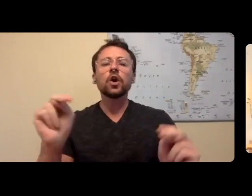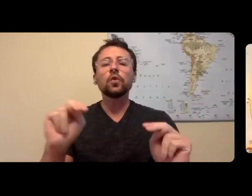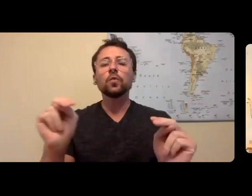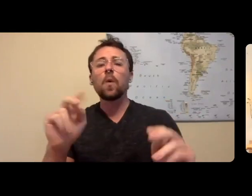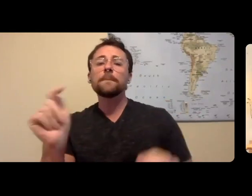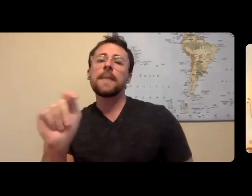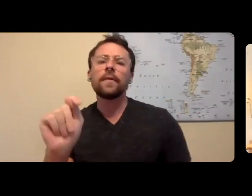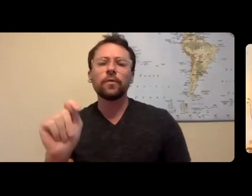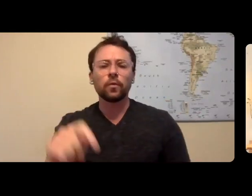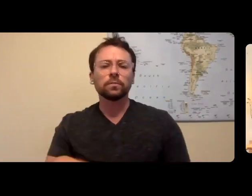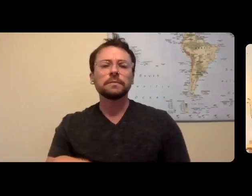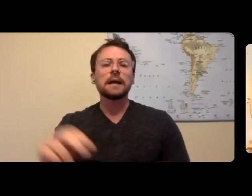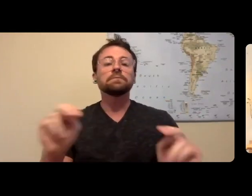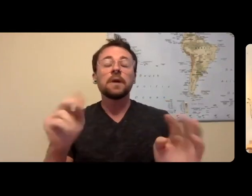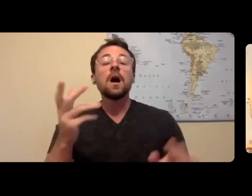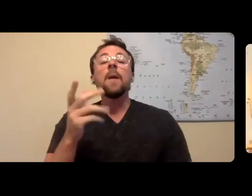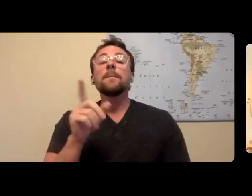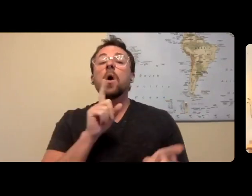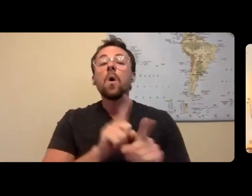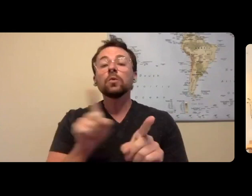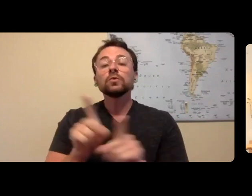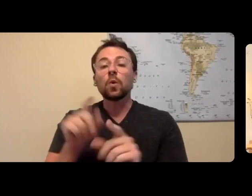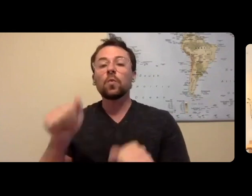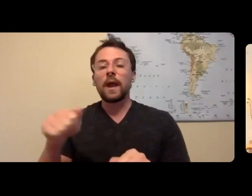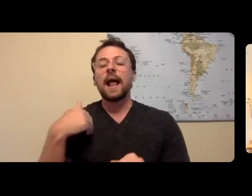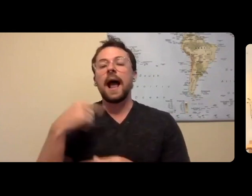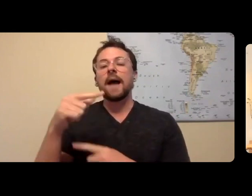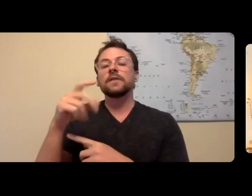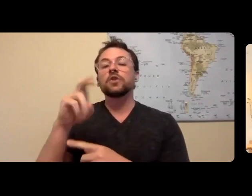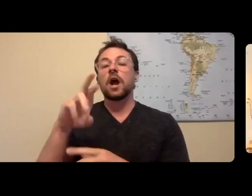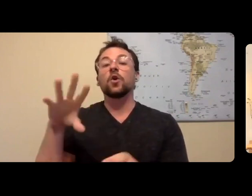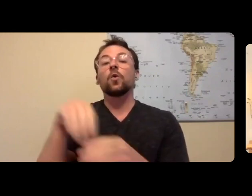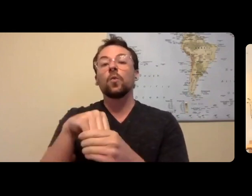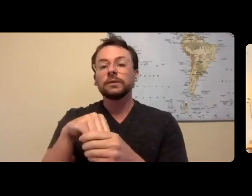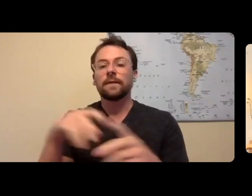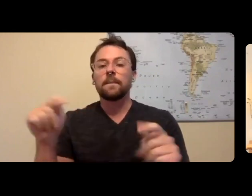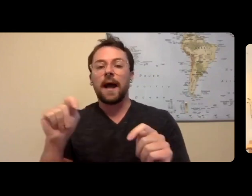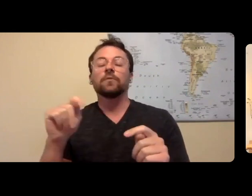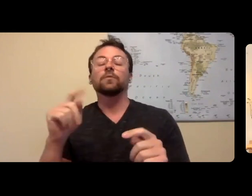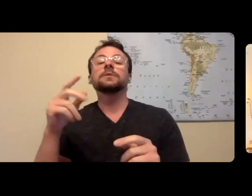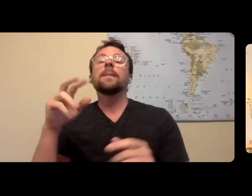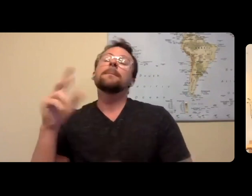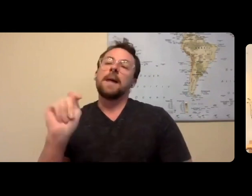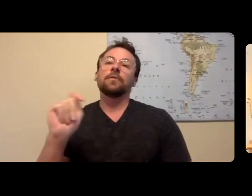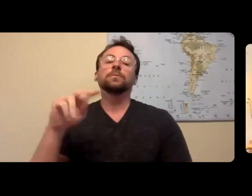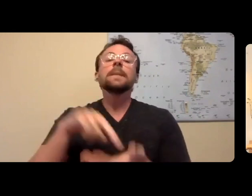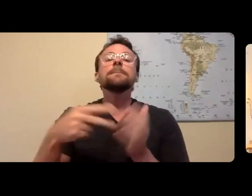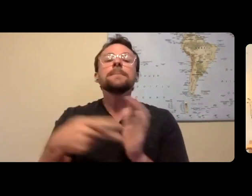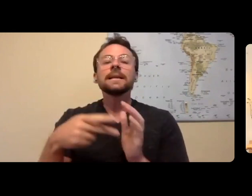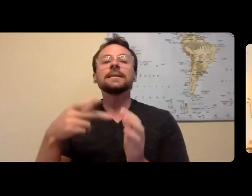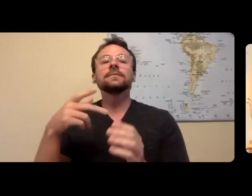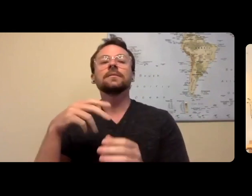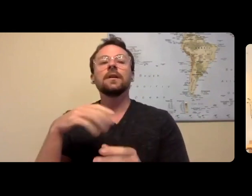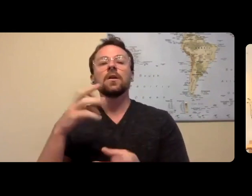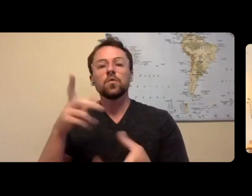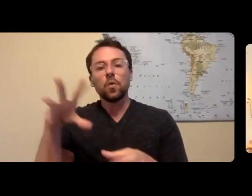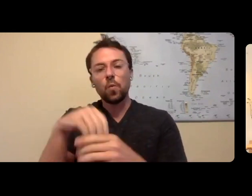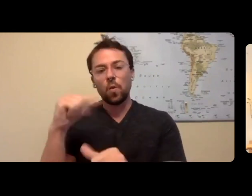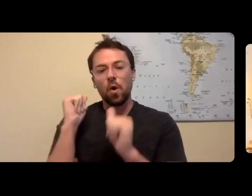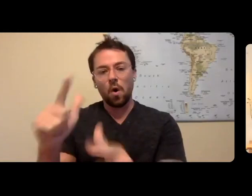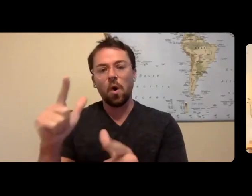It's to say that in the example of a bathroom, that will is no gender assigned to that bathroom.